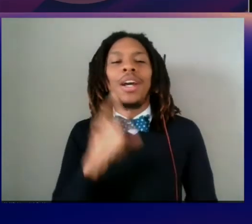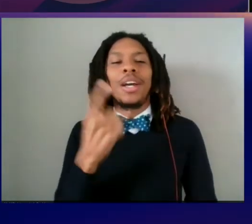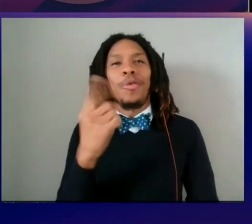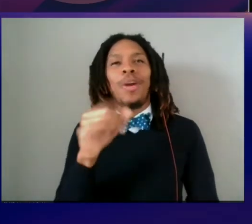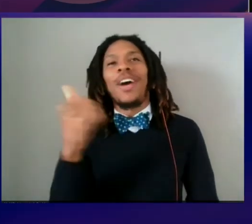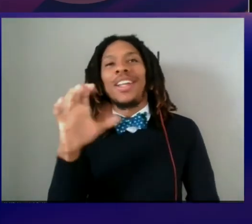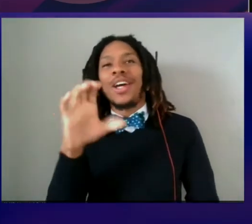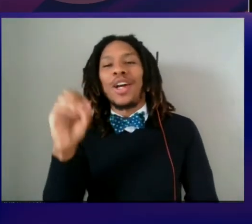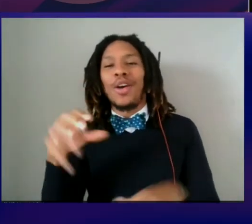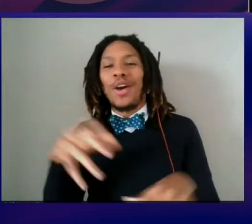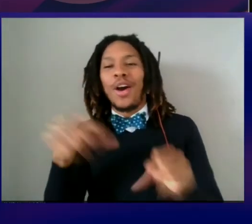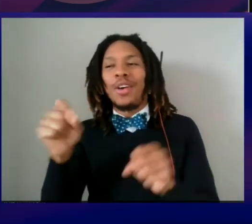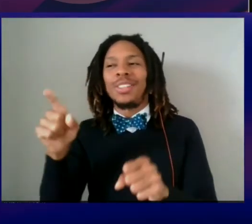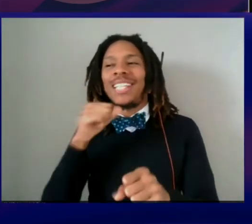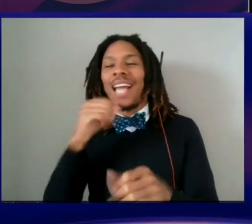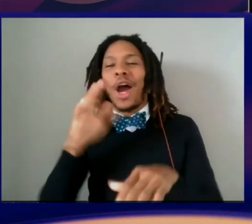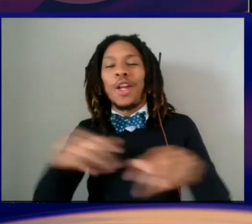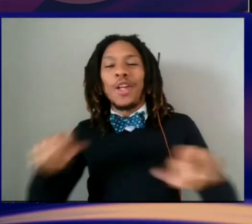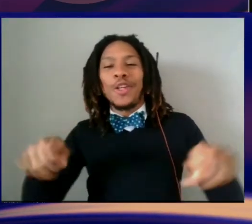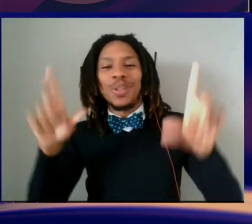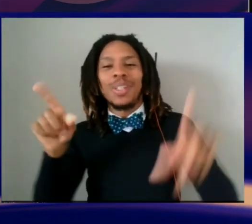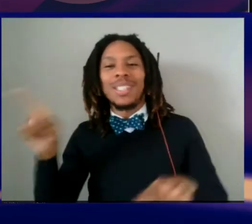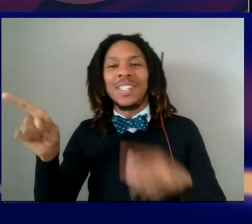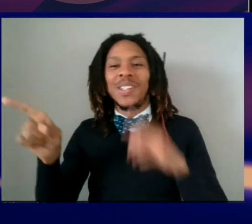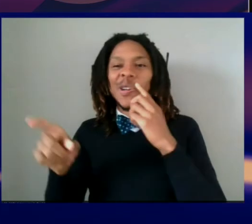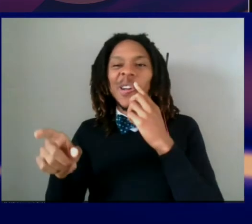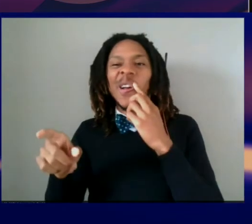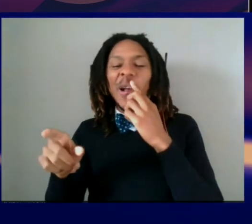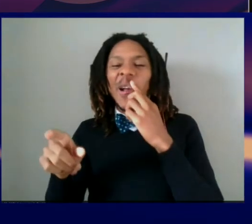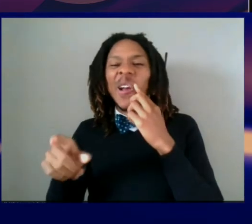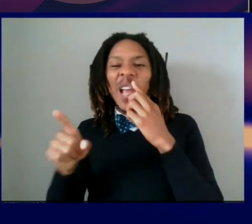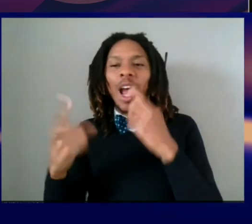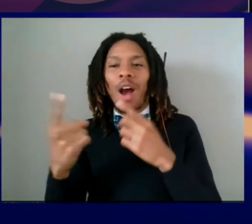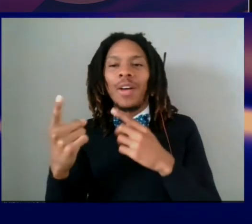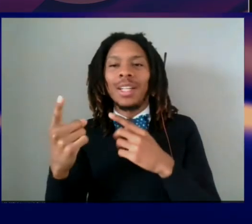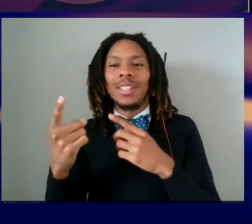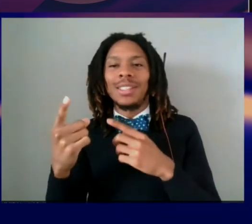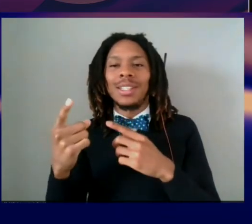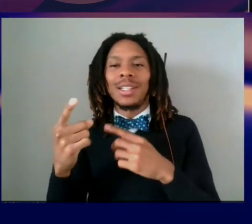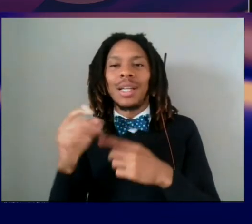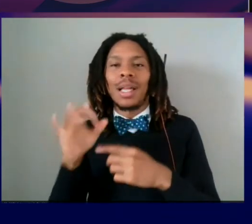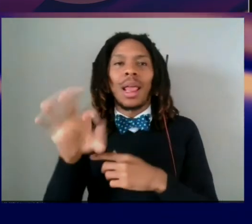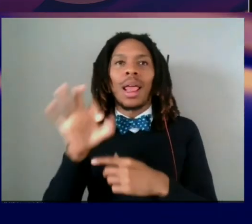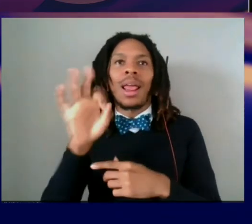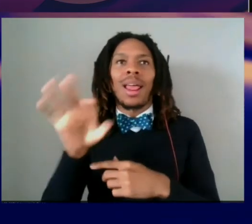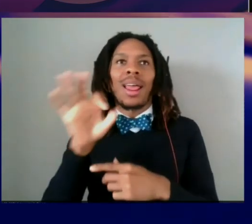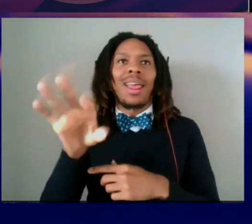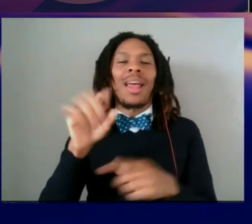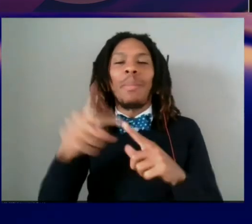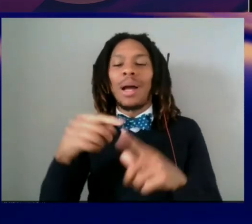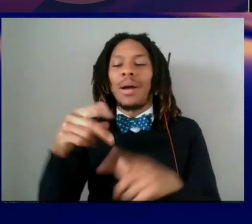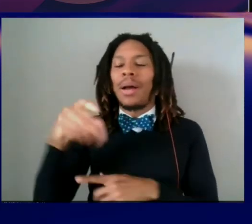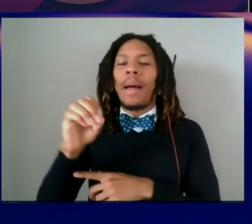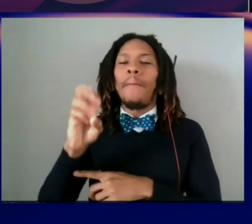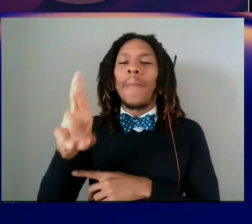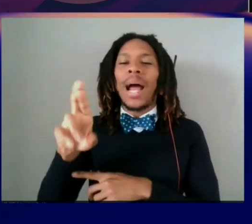(Aaron and Suman chuckle) chimes us often about power shell. Yeah. So actually Steve is the one